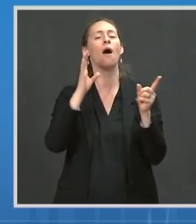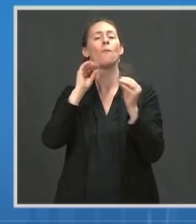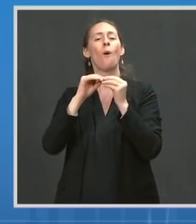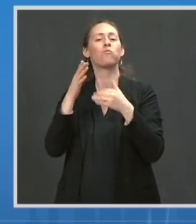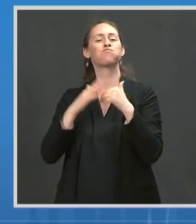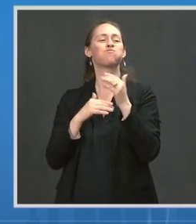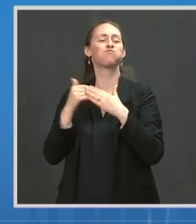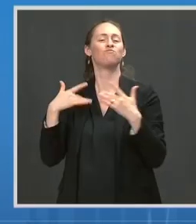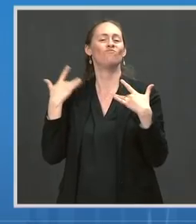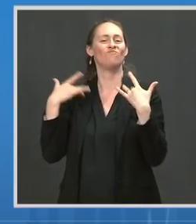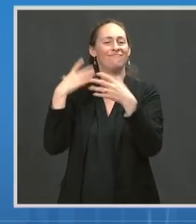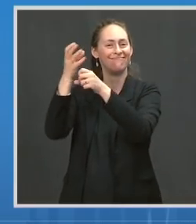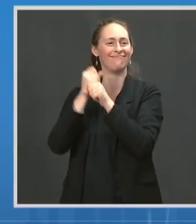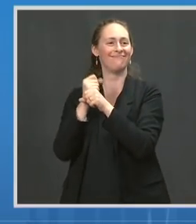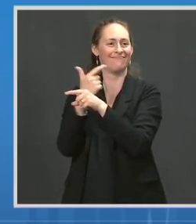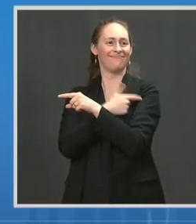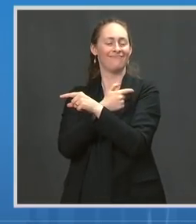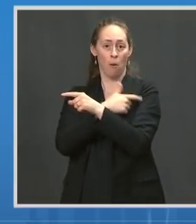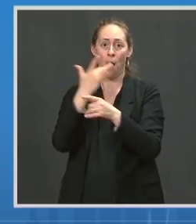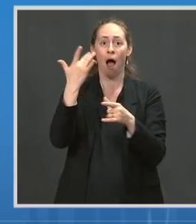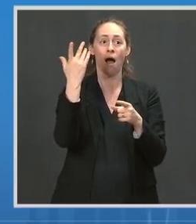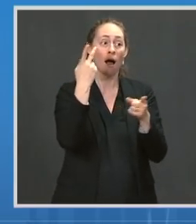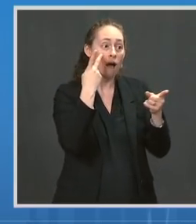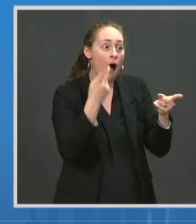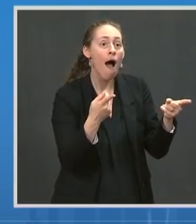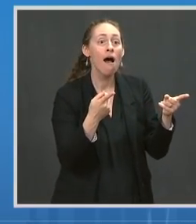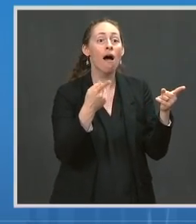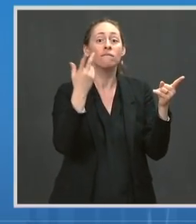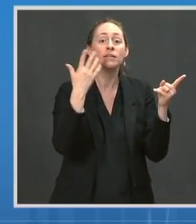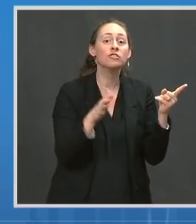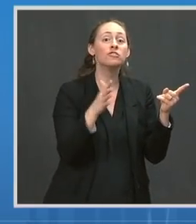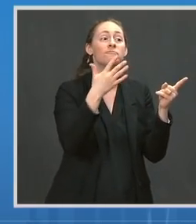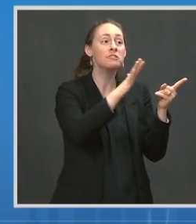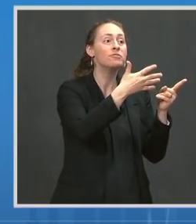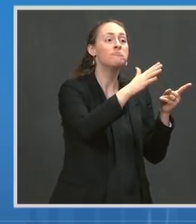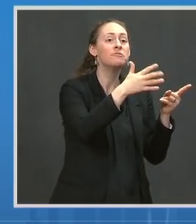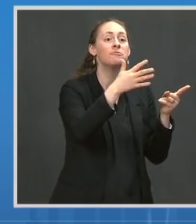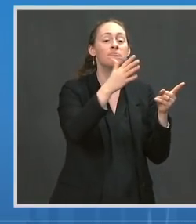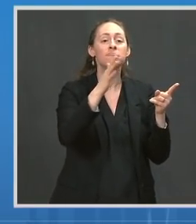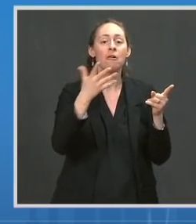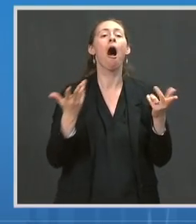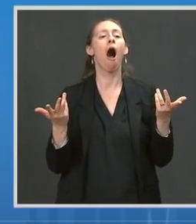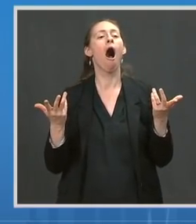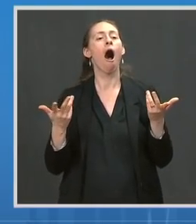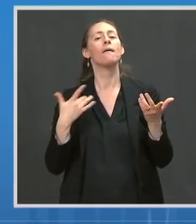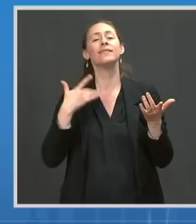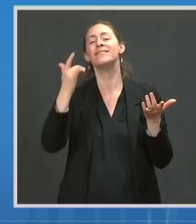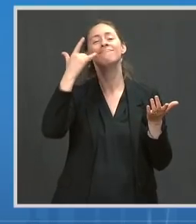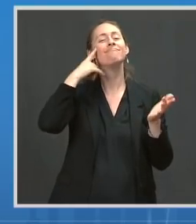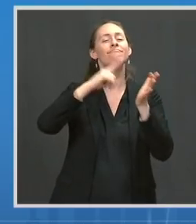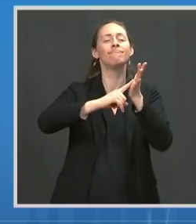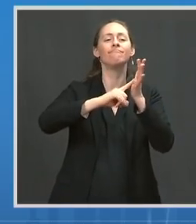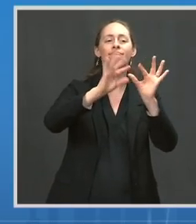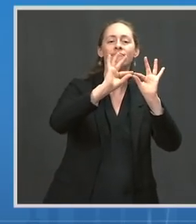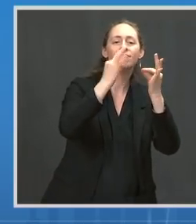And here's why: The more people see those around and get vaccinated, particularly family and friends, the more comfortable they become